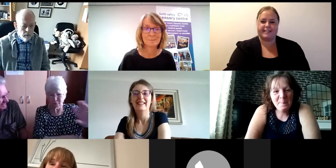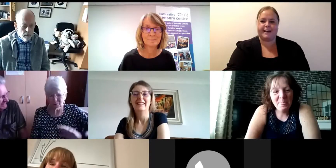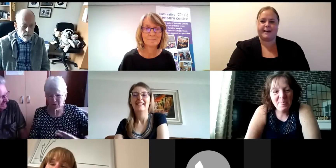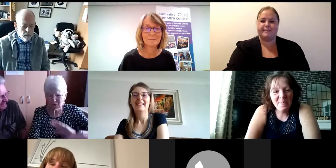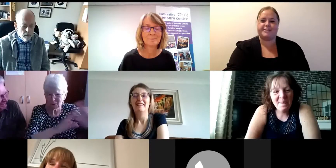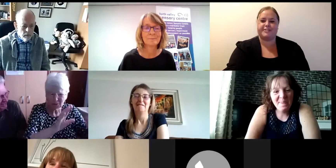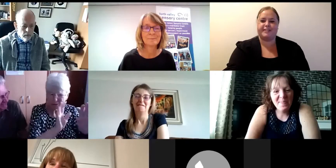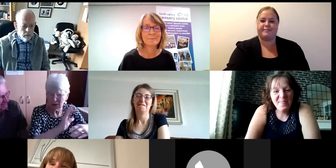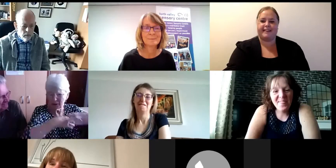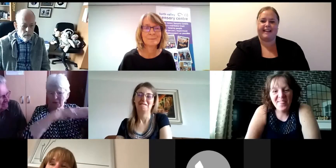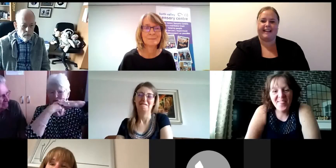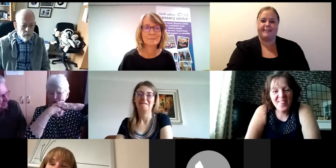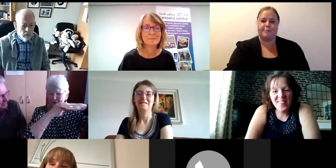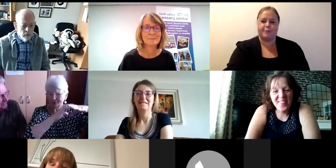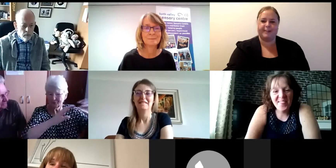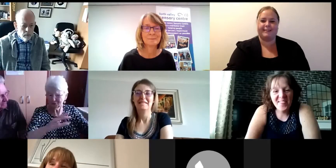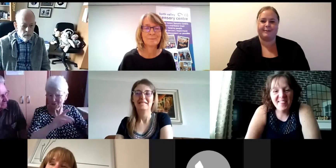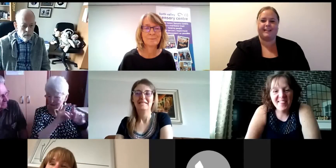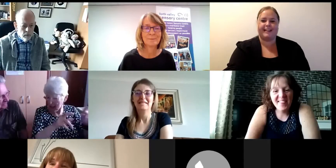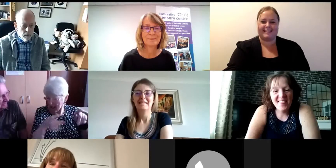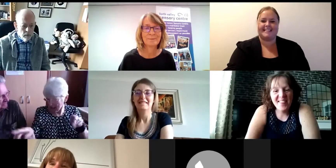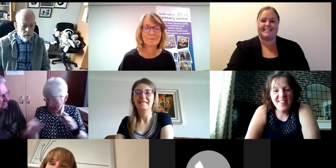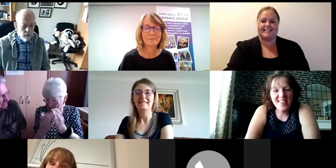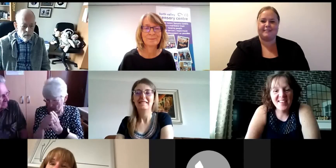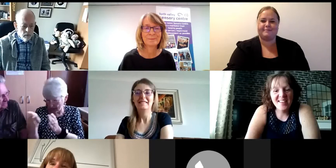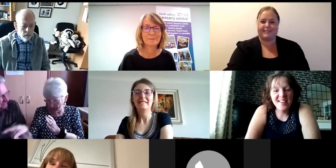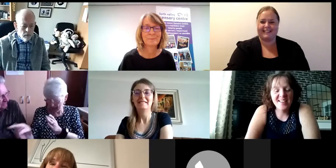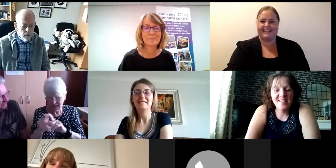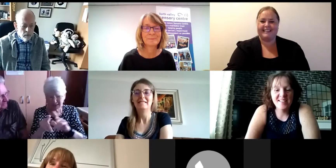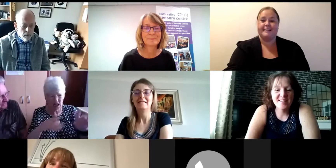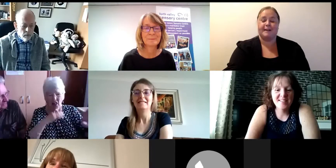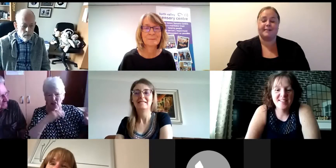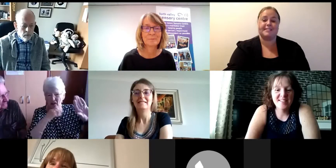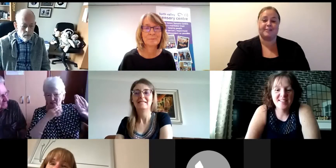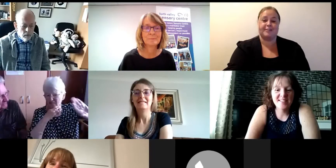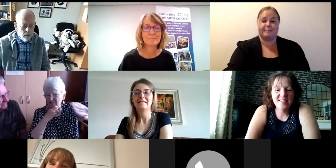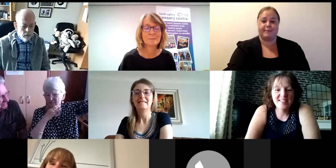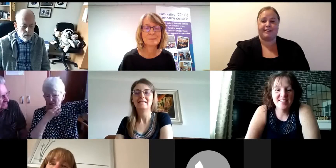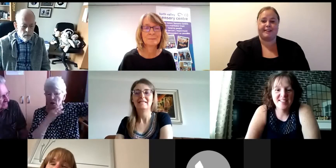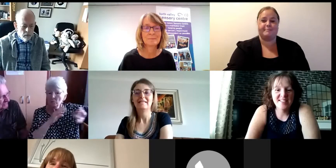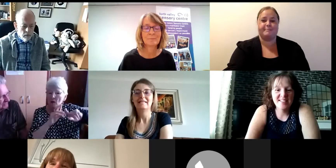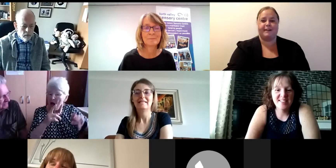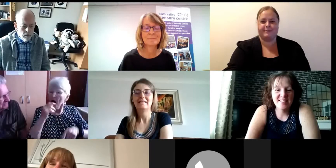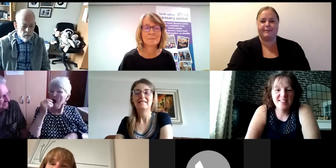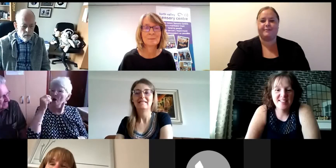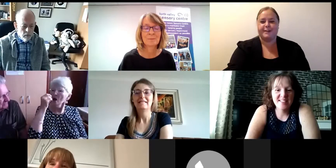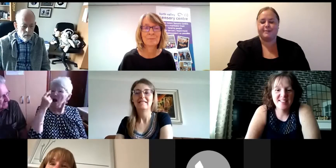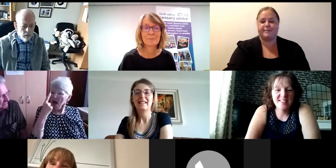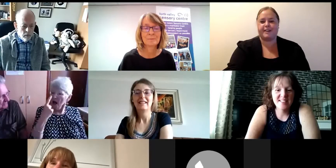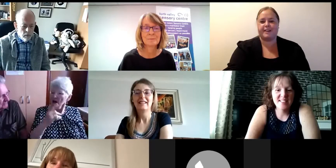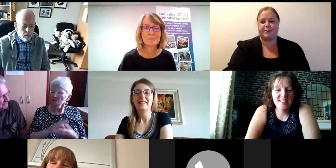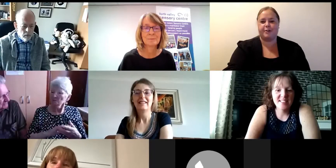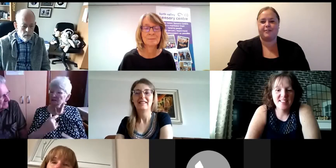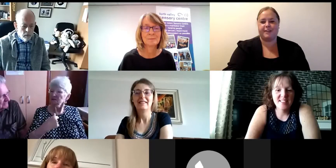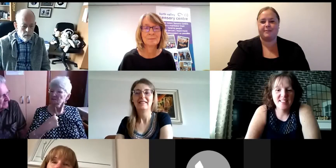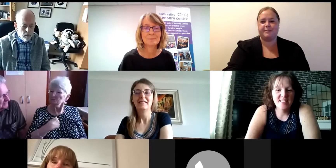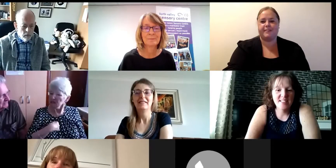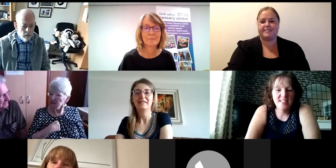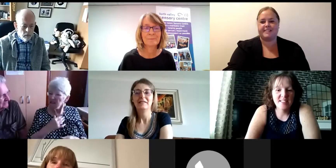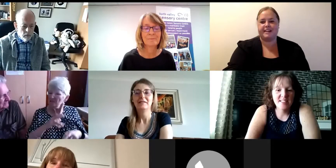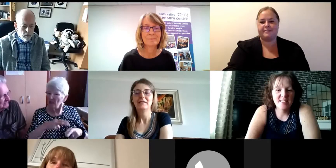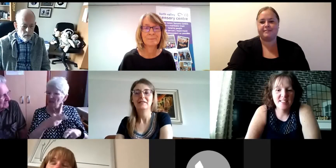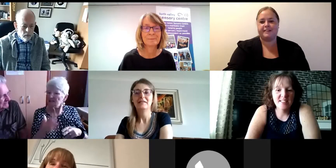I've still got the book but we've cut it off there. Found enough!